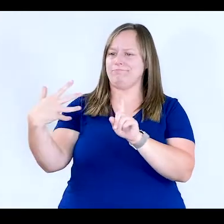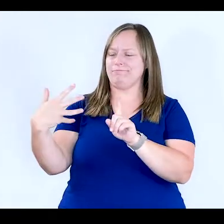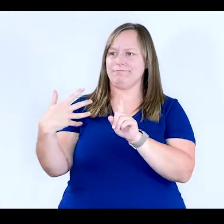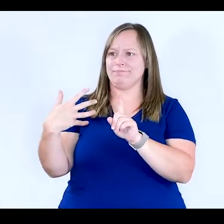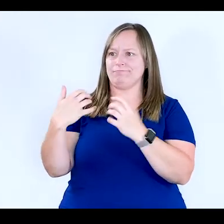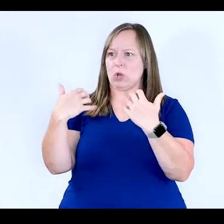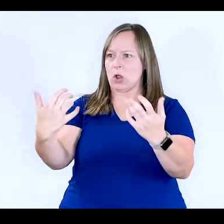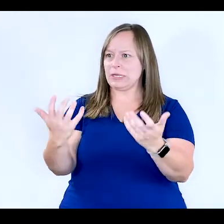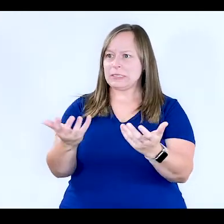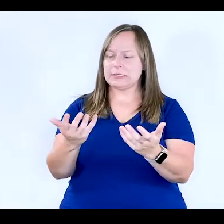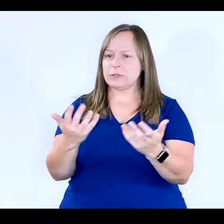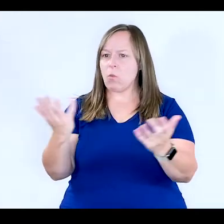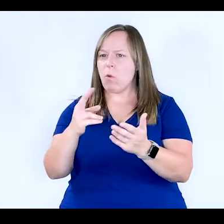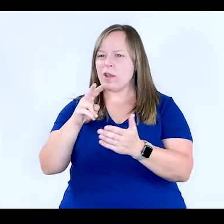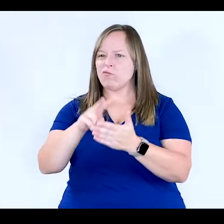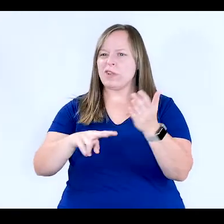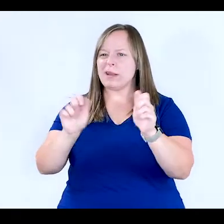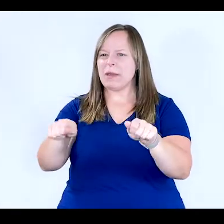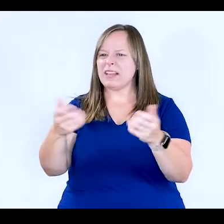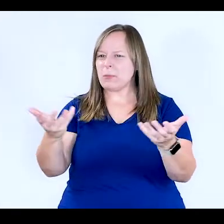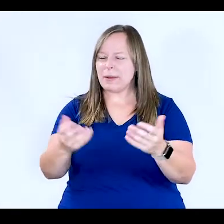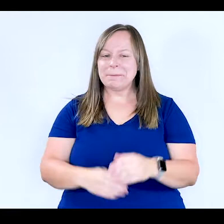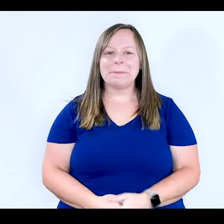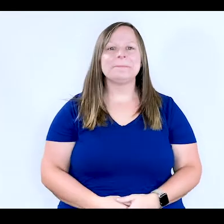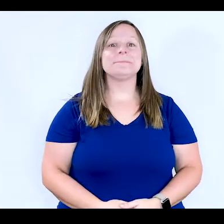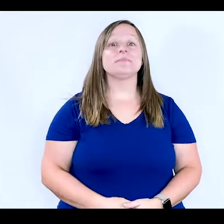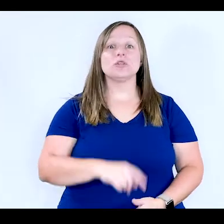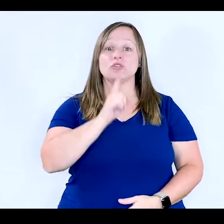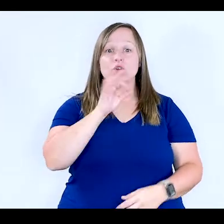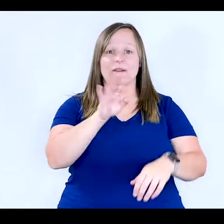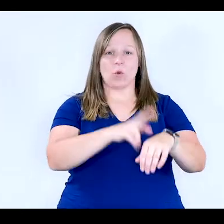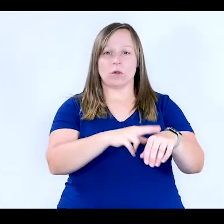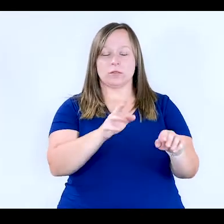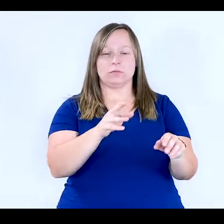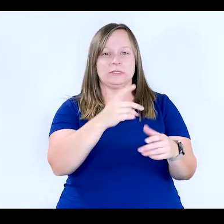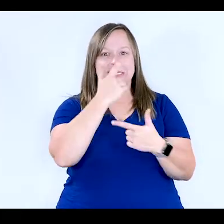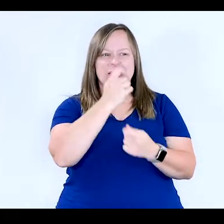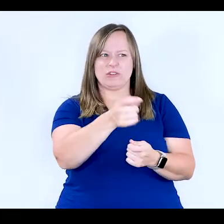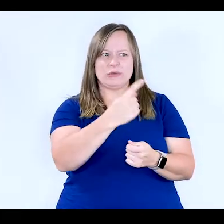telling the audience what readability is? Of course. Actually it's interesting that